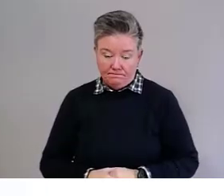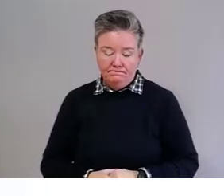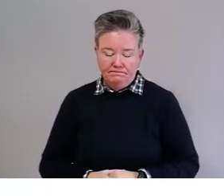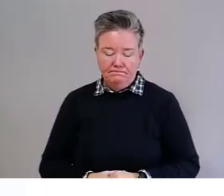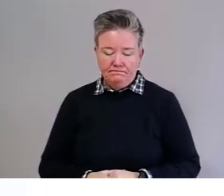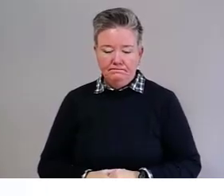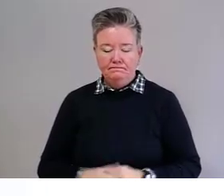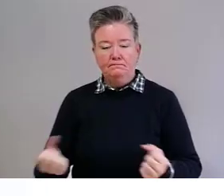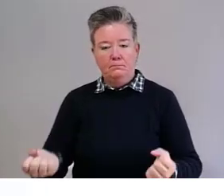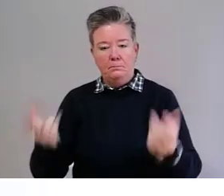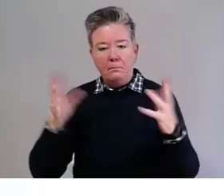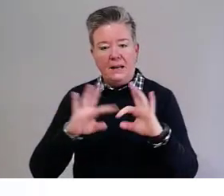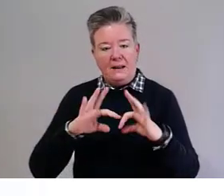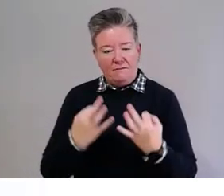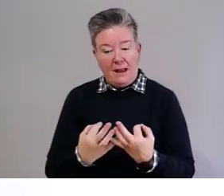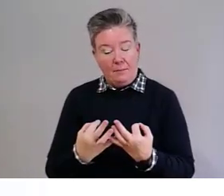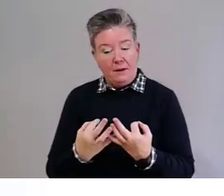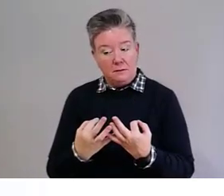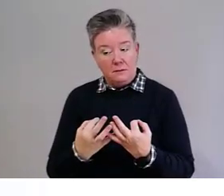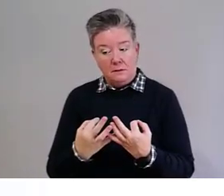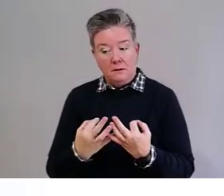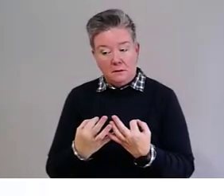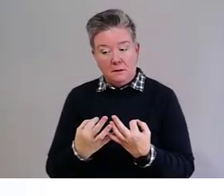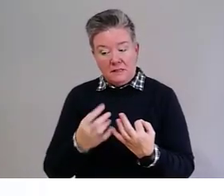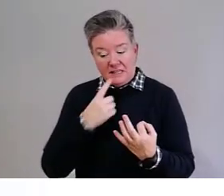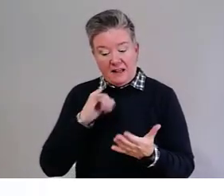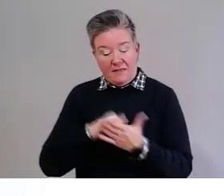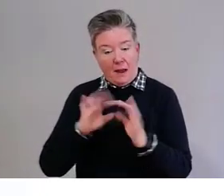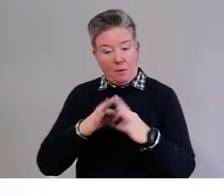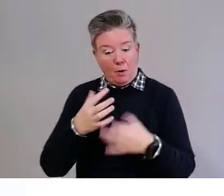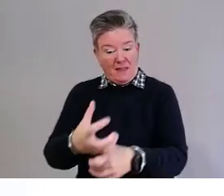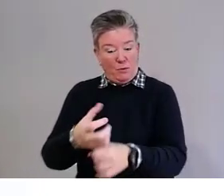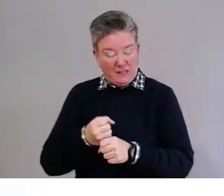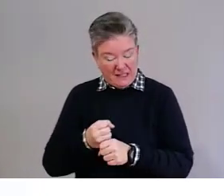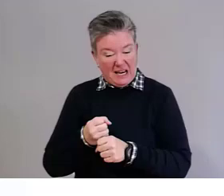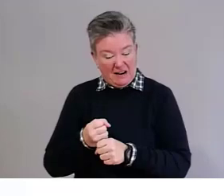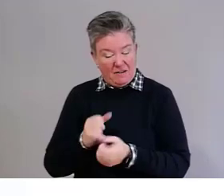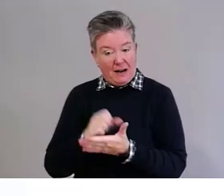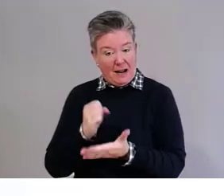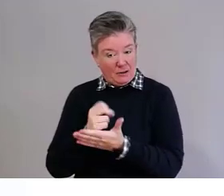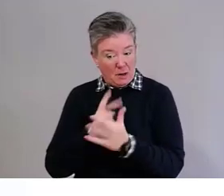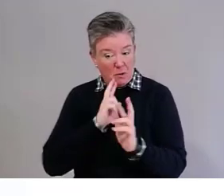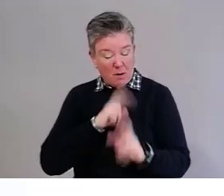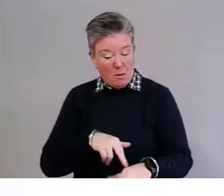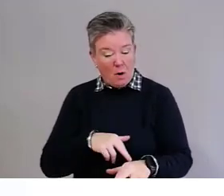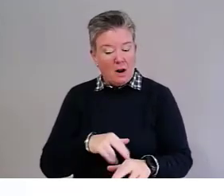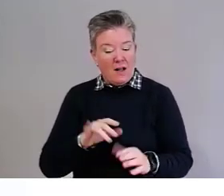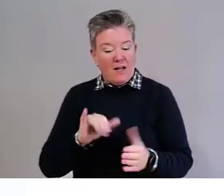For many families, the report that they receive, the eligibility report, is the first